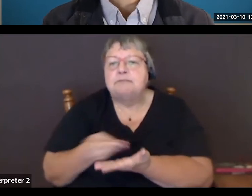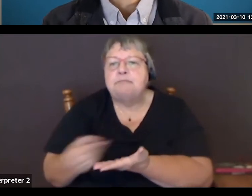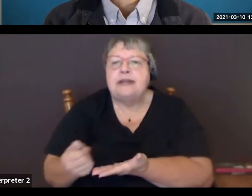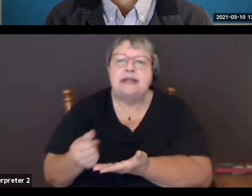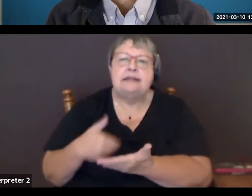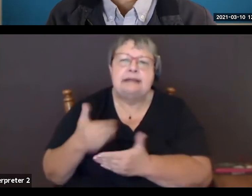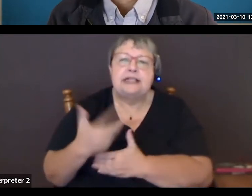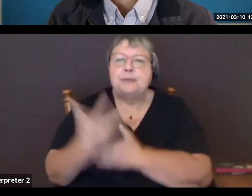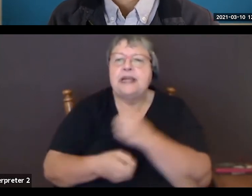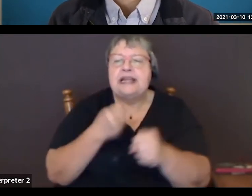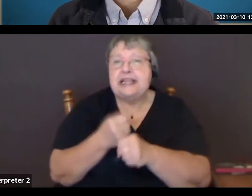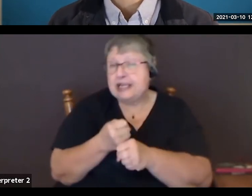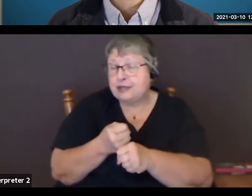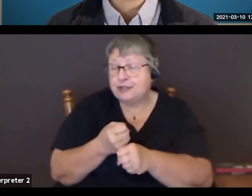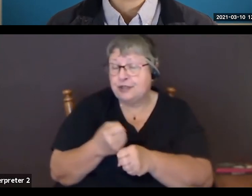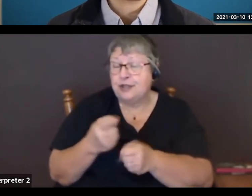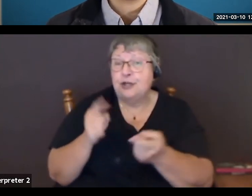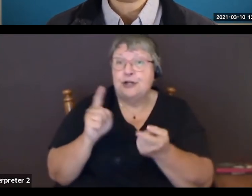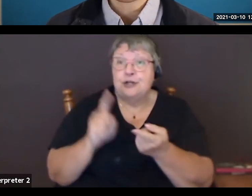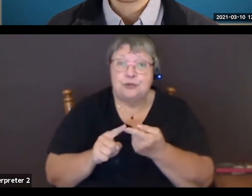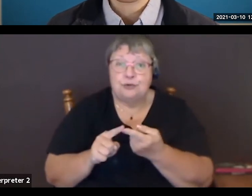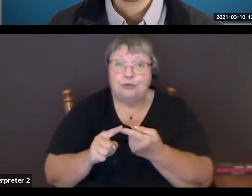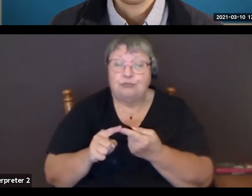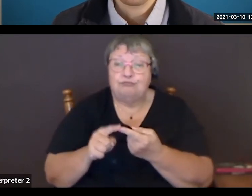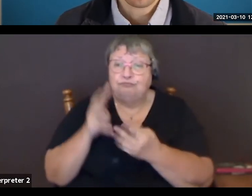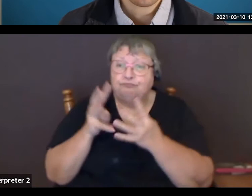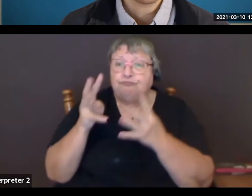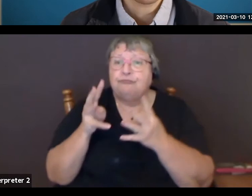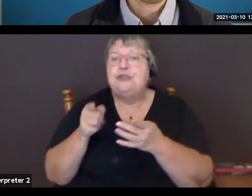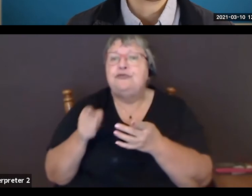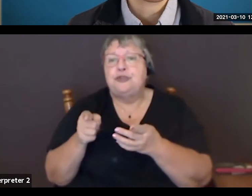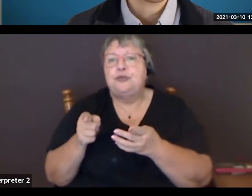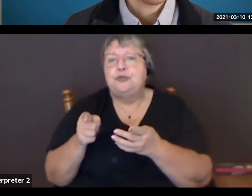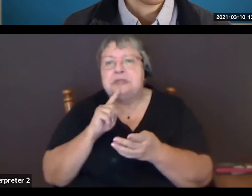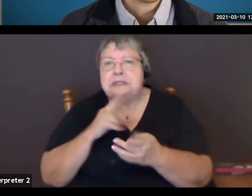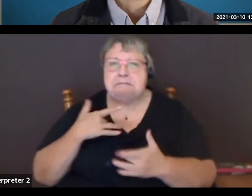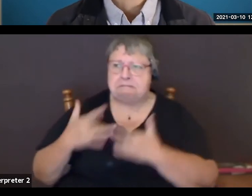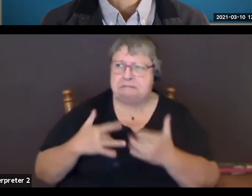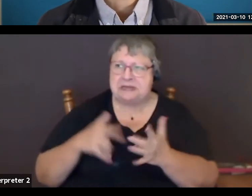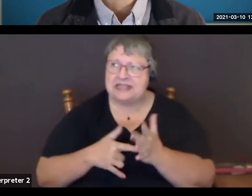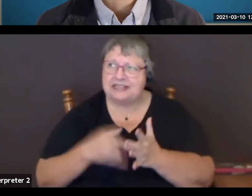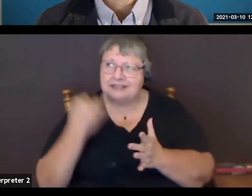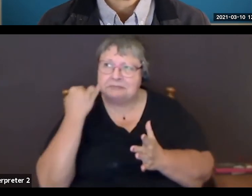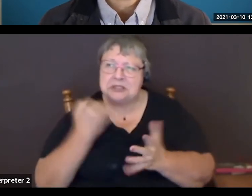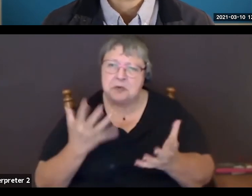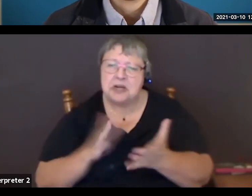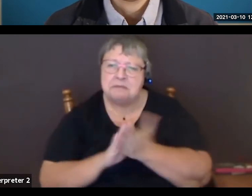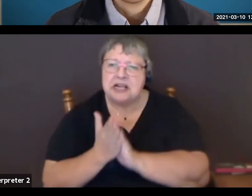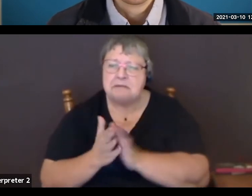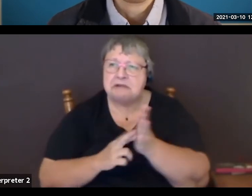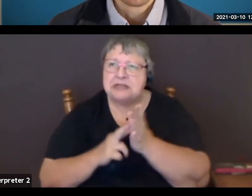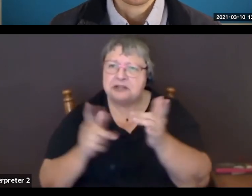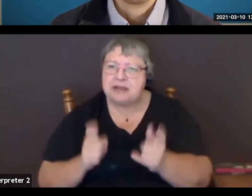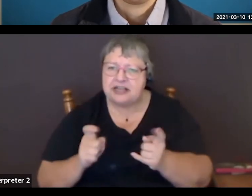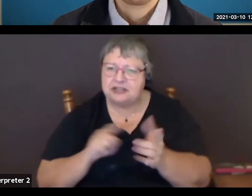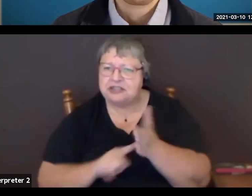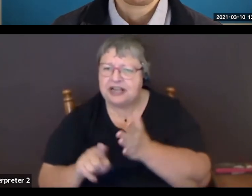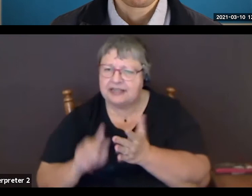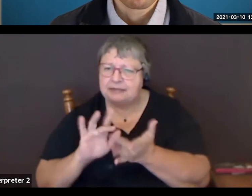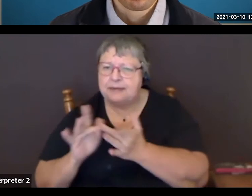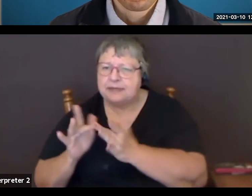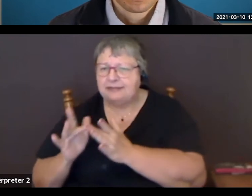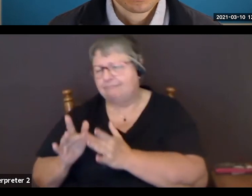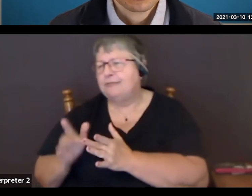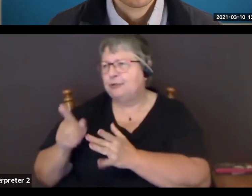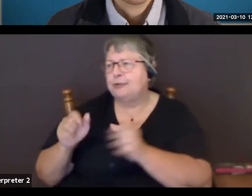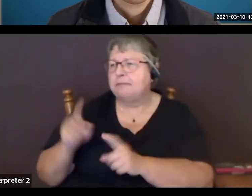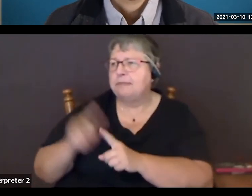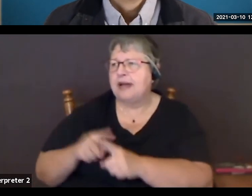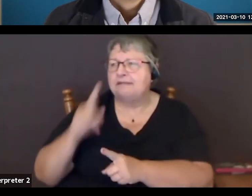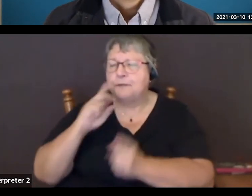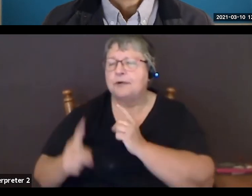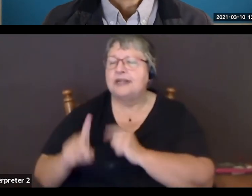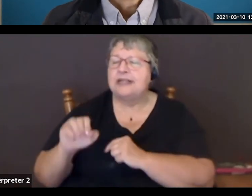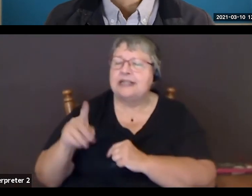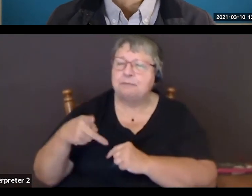So if you're excited about this mission and want to be cat labs new Deputy Director, or our research manager, I encourage you to check out our website and apply.